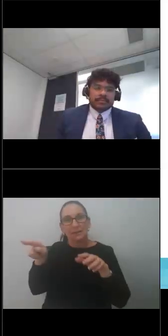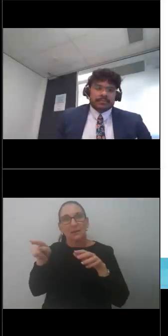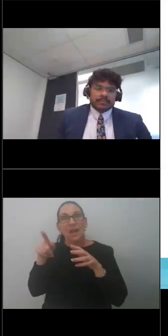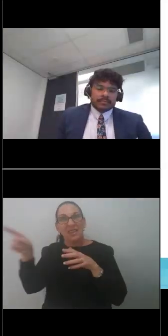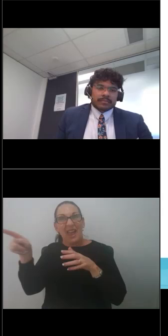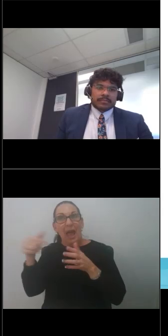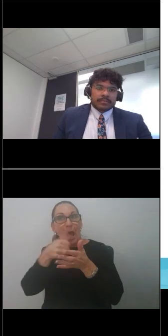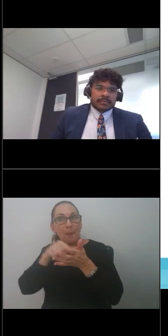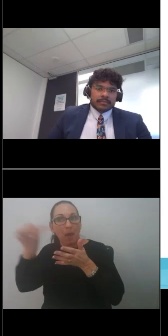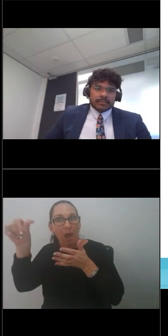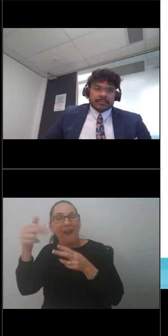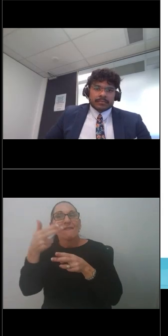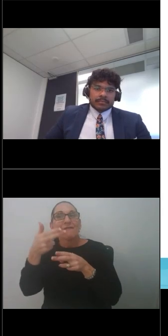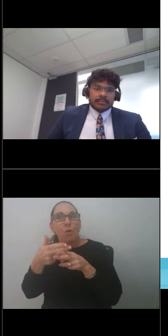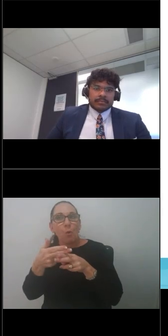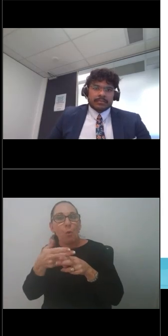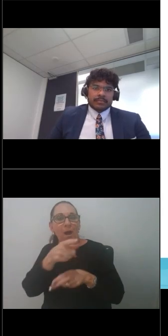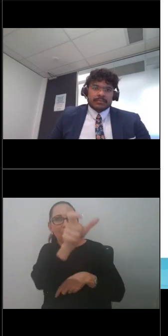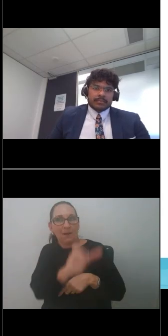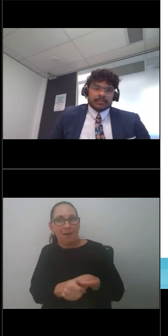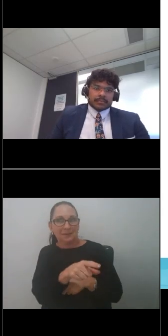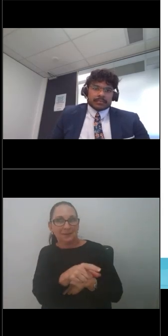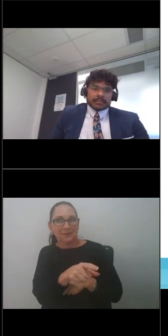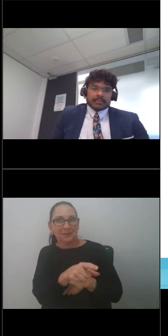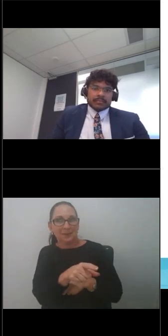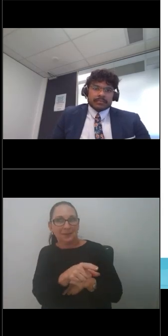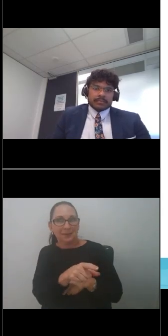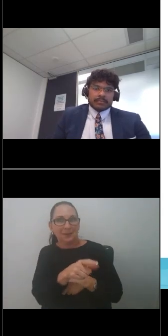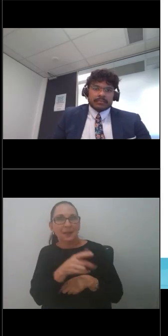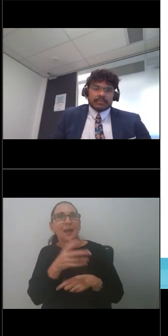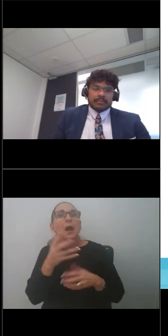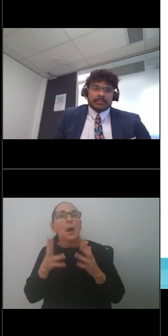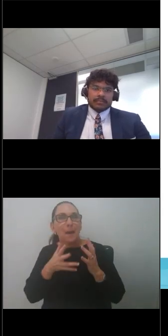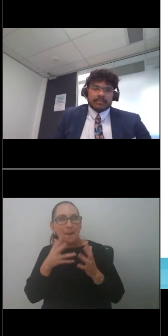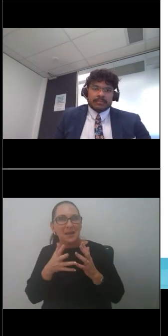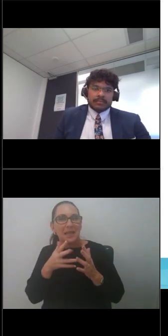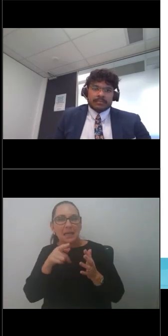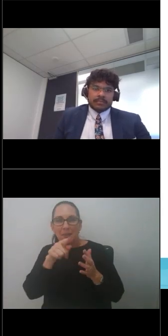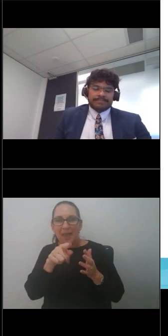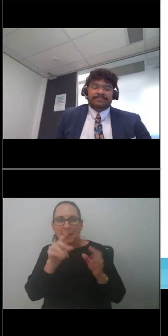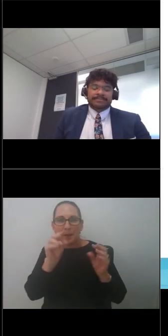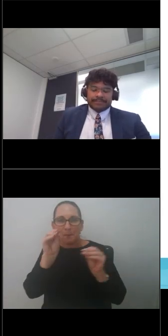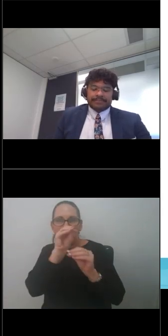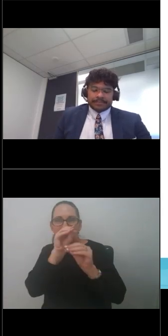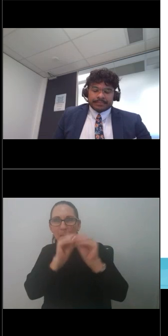behalf of the agreement and so the mapping only changes by a couple of cards so instead of having